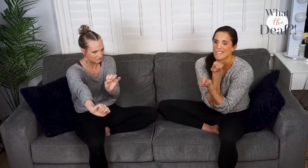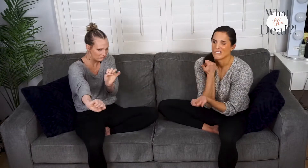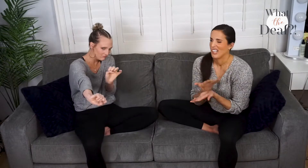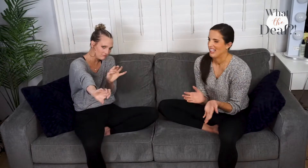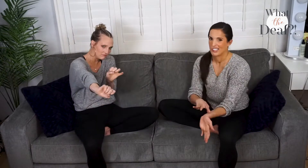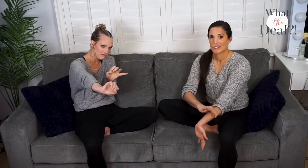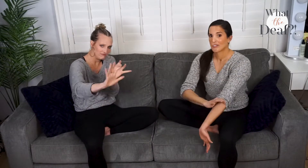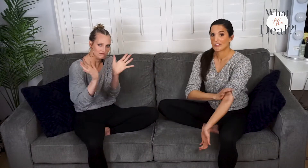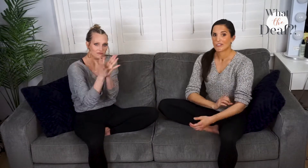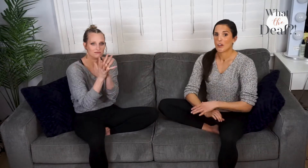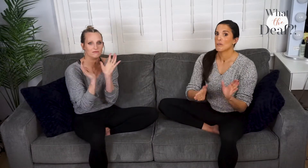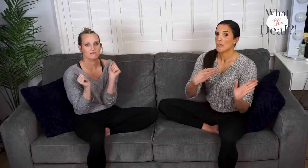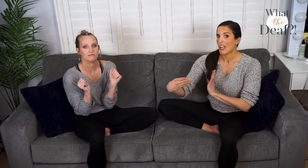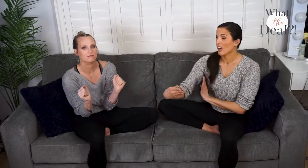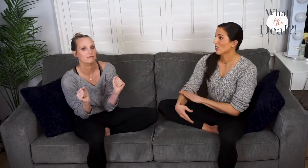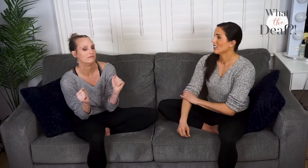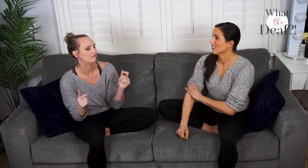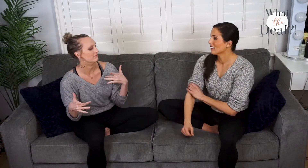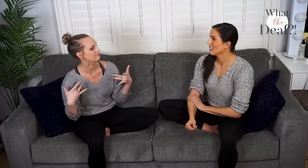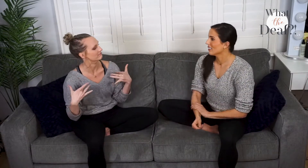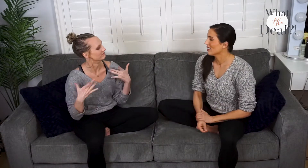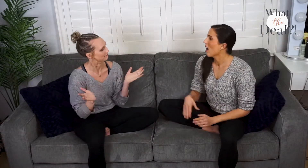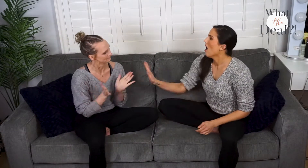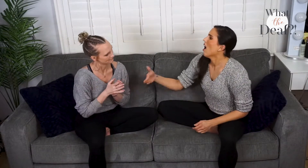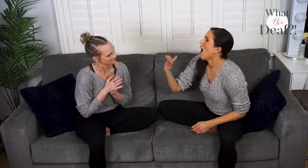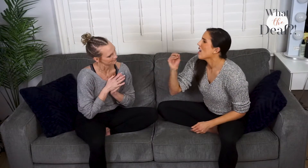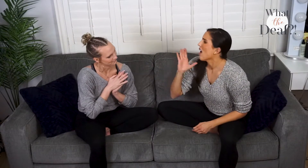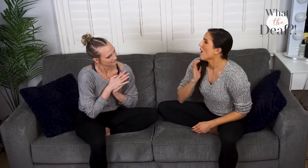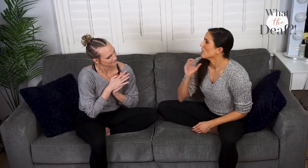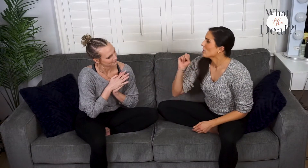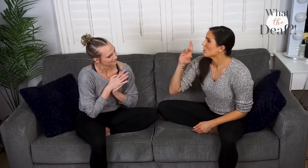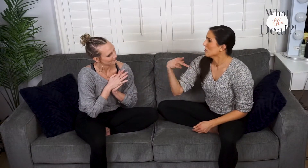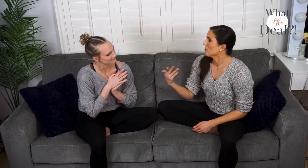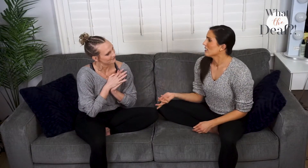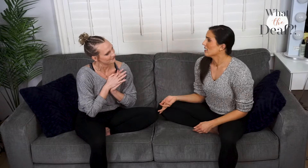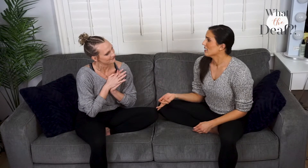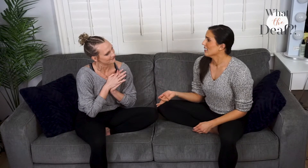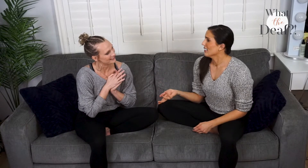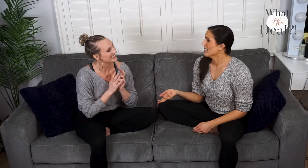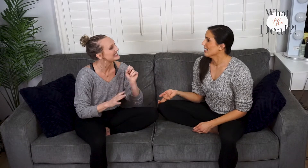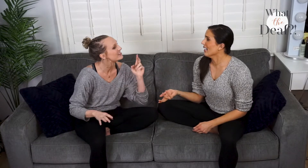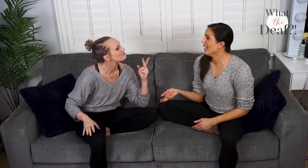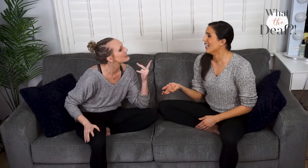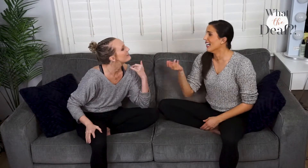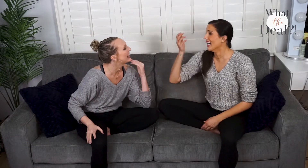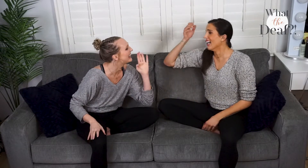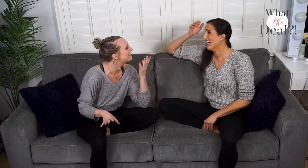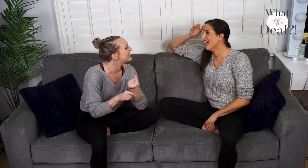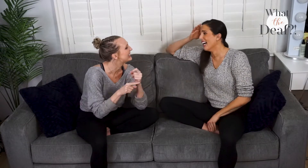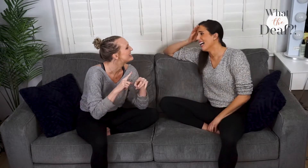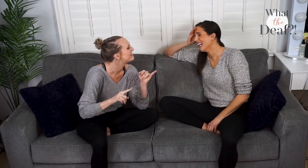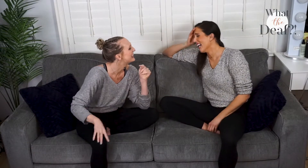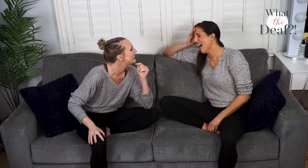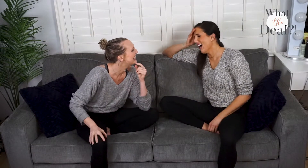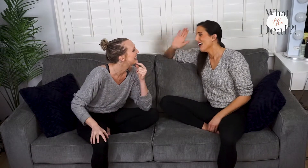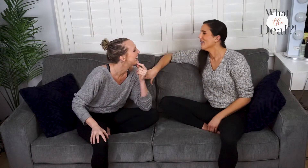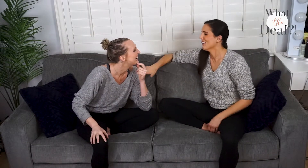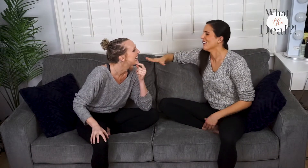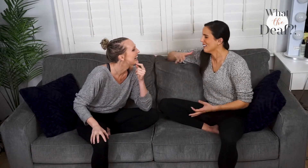Everything. It was loaded up. We were so excited. Oh and our stand-up paddle boards! Oh, the stand-up paddle boards! We never got to that.